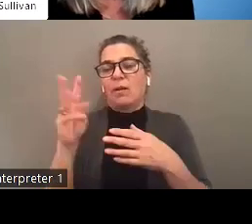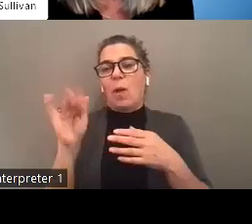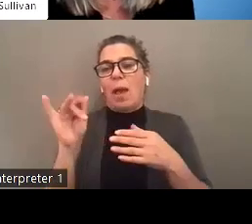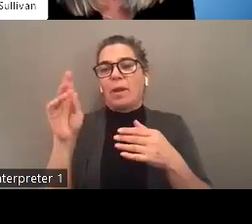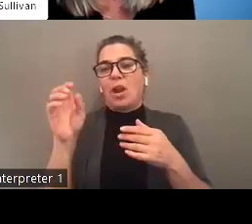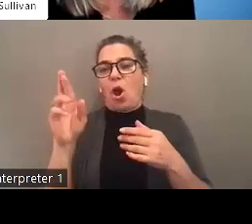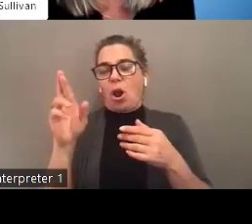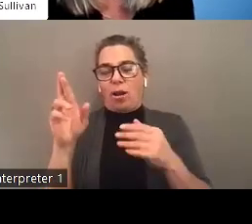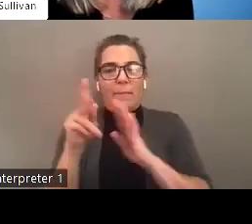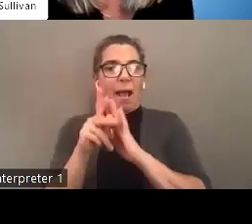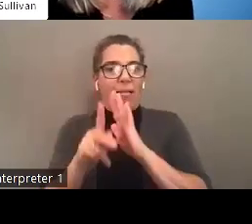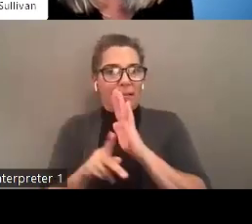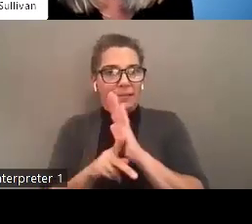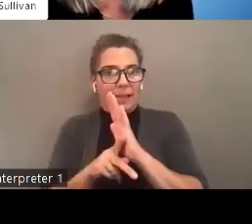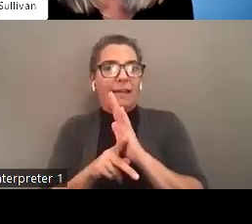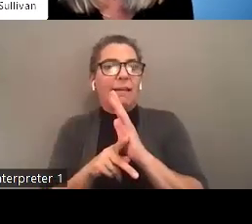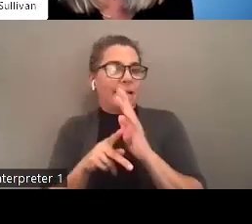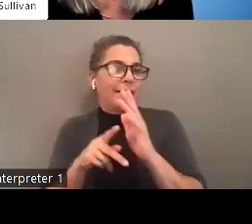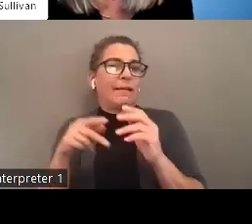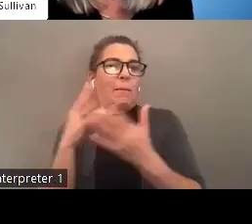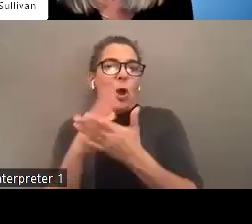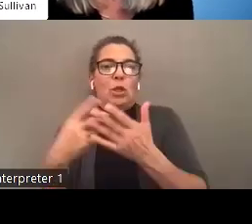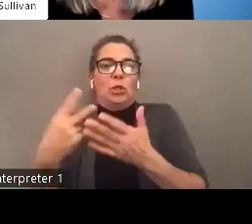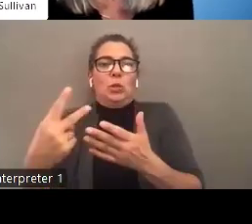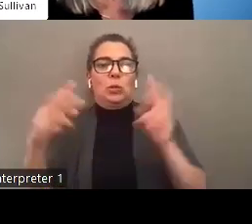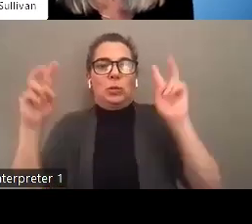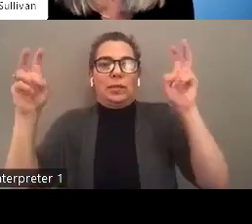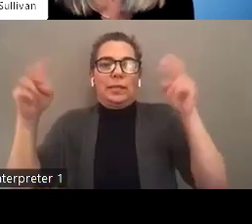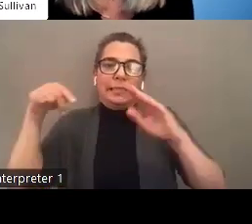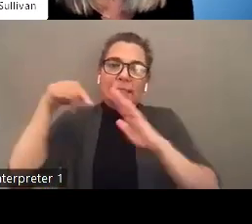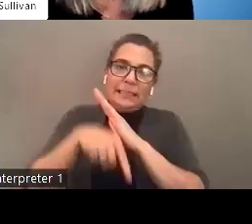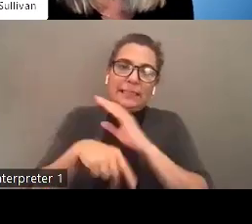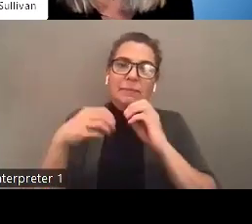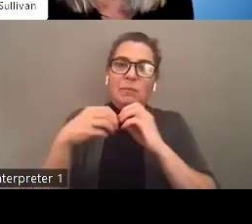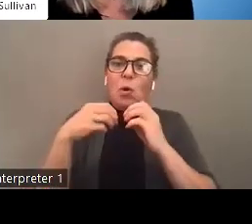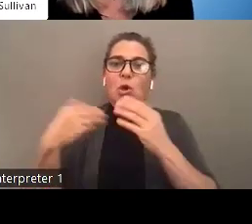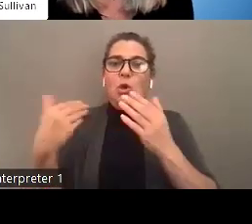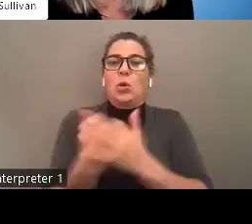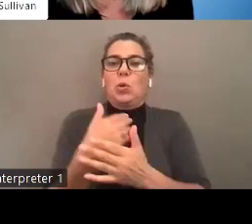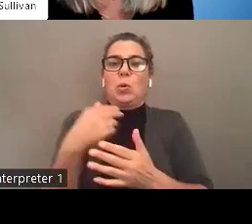into the New DMS policy. My name is Elyse Sullivan